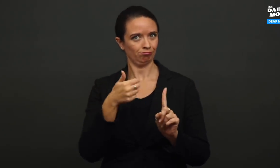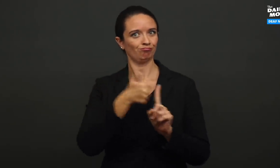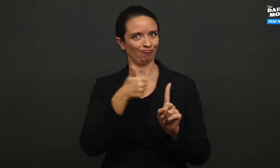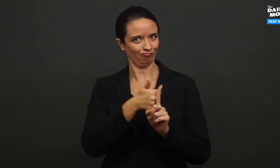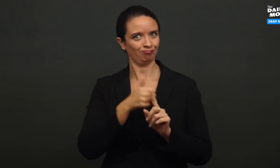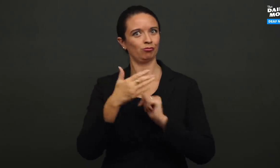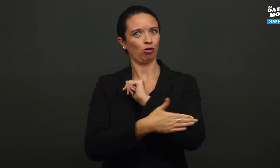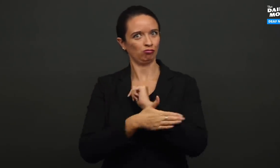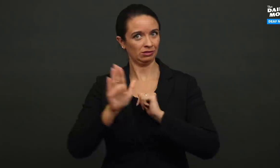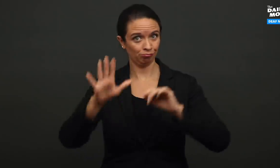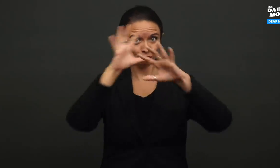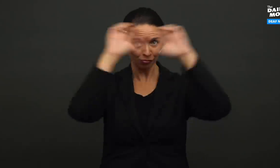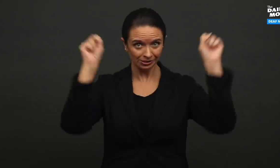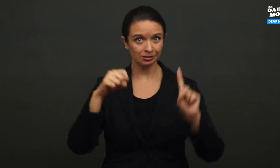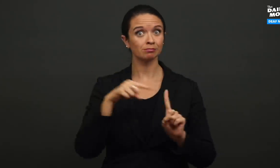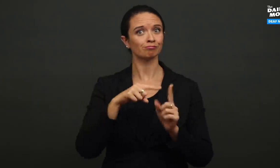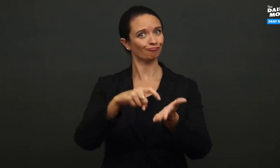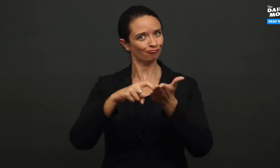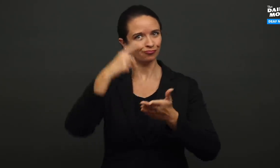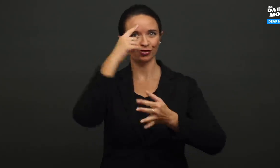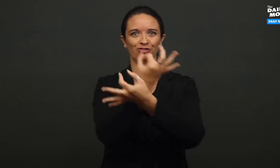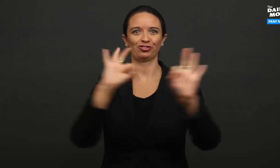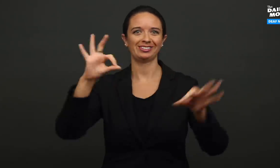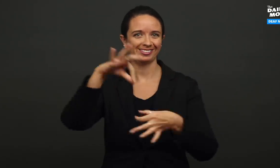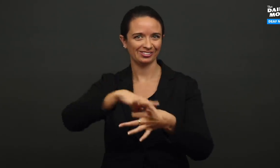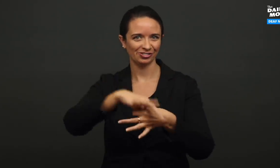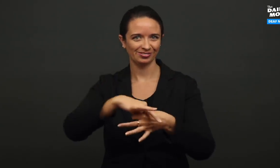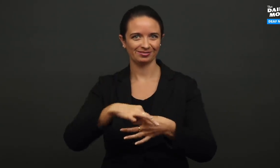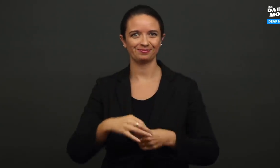he was the country's president and called for free elections.